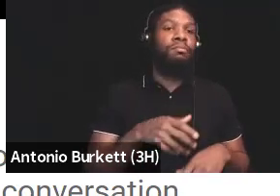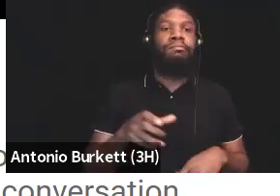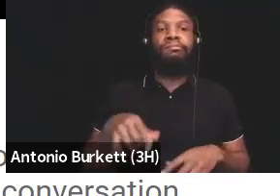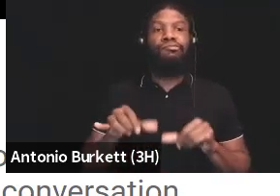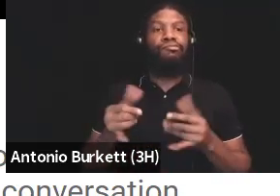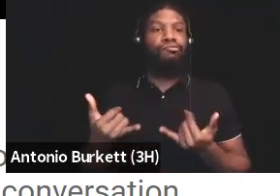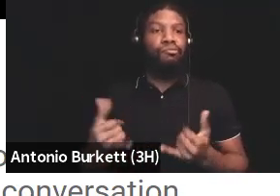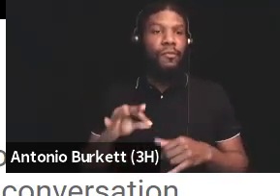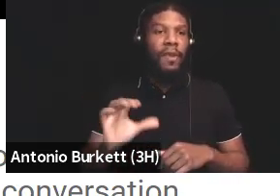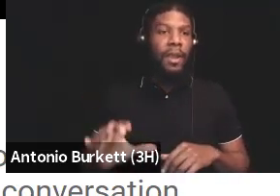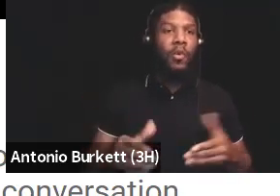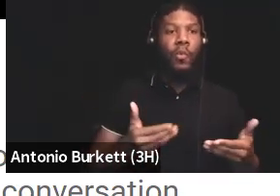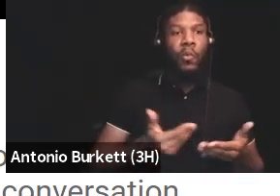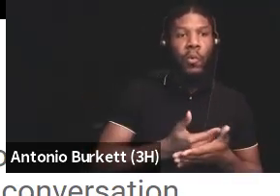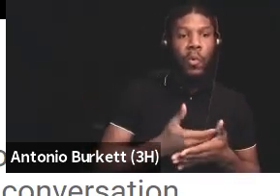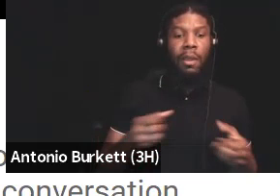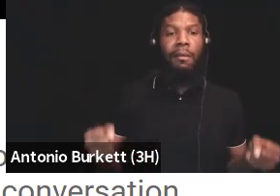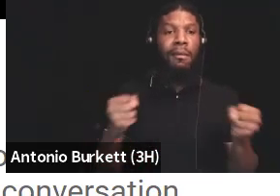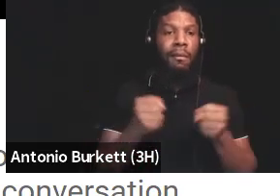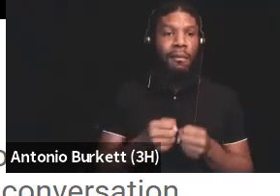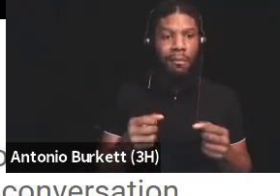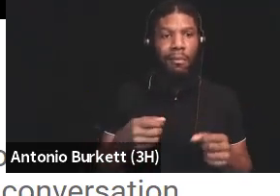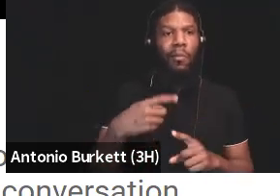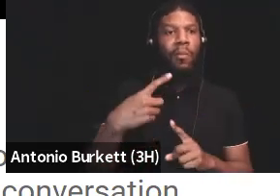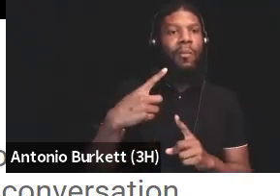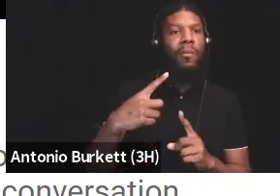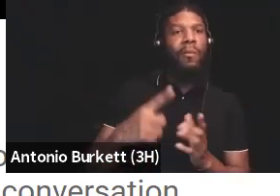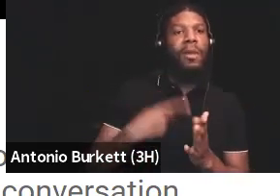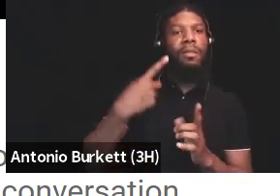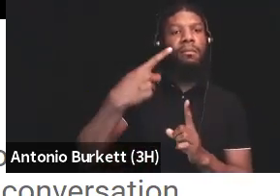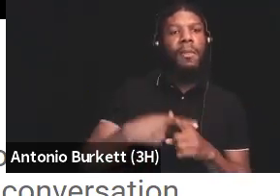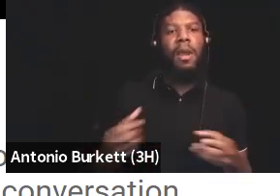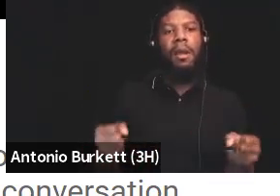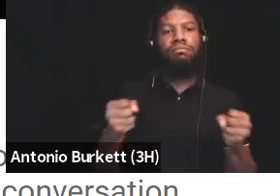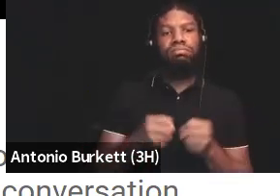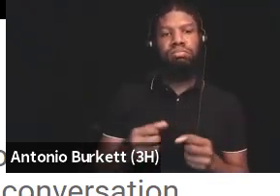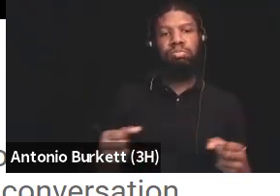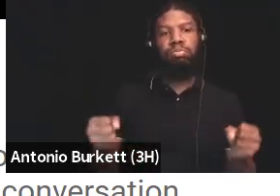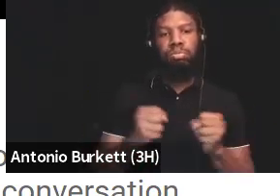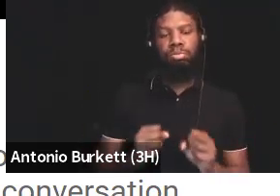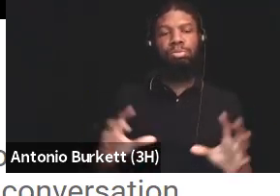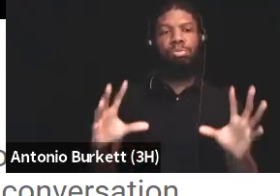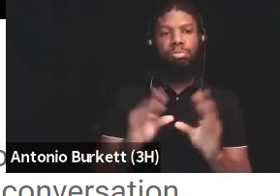you meet once a month. And I ended up doing a writing presentation with someone in the law